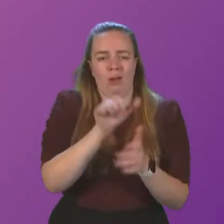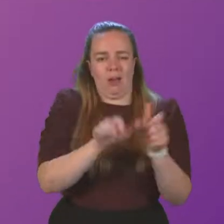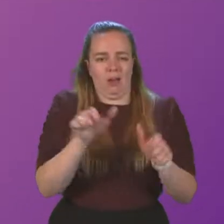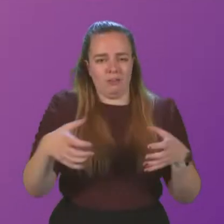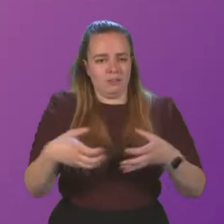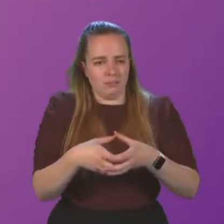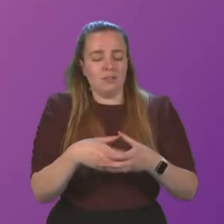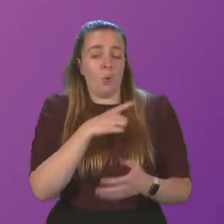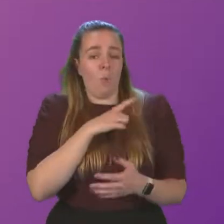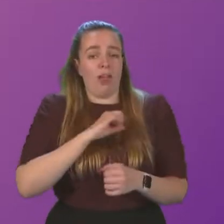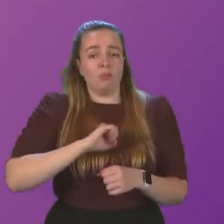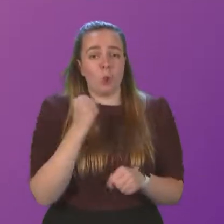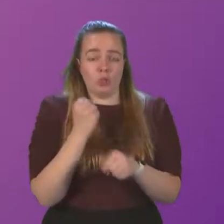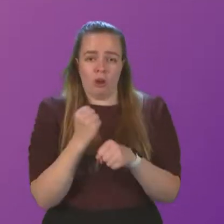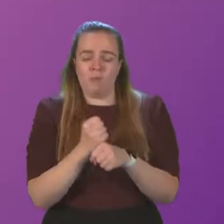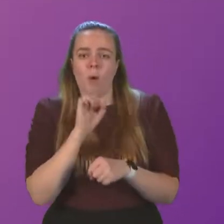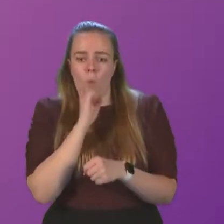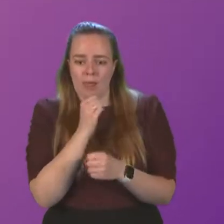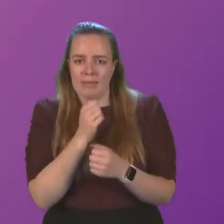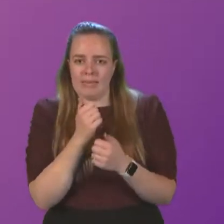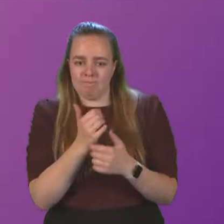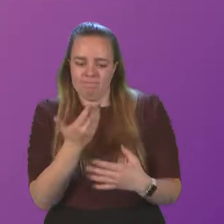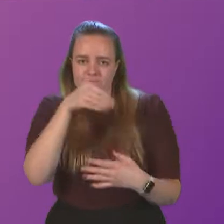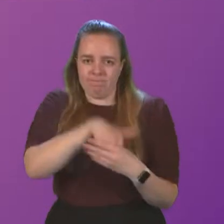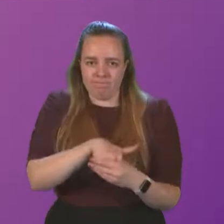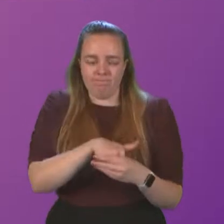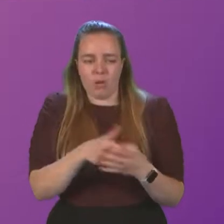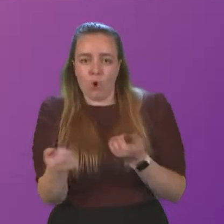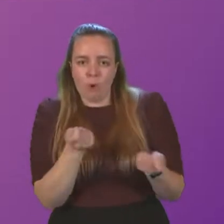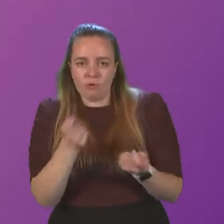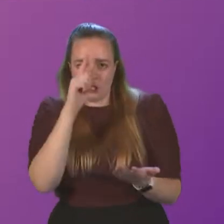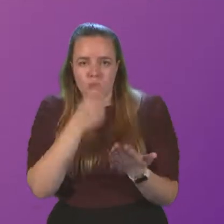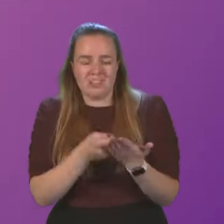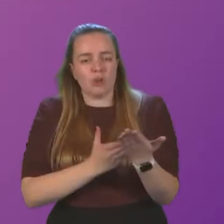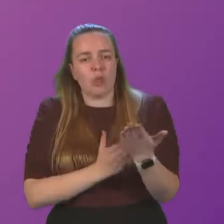the Scottish Government will be closely involved in operational decisions during the event.